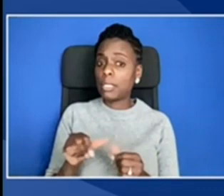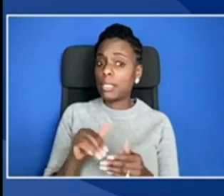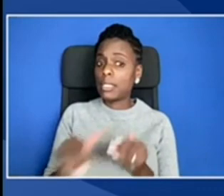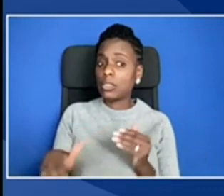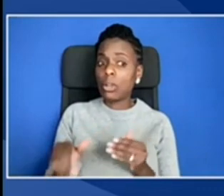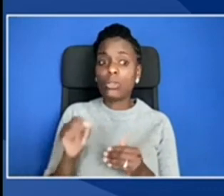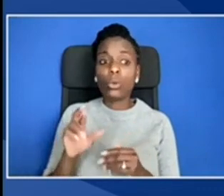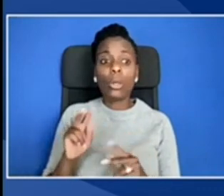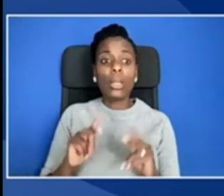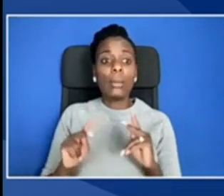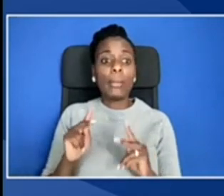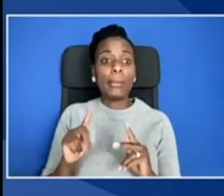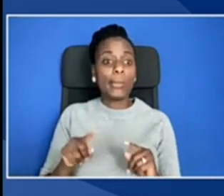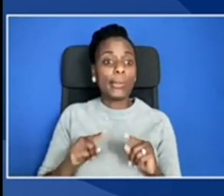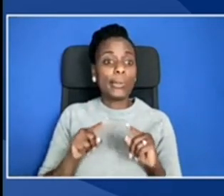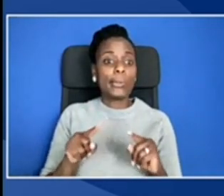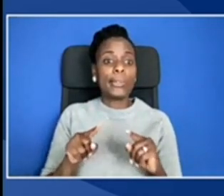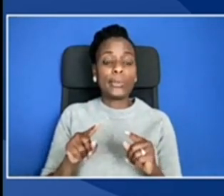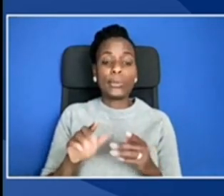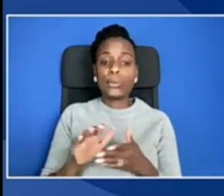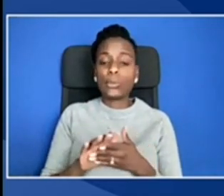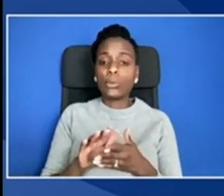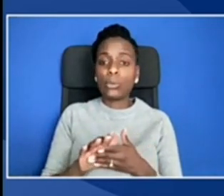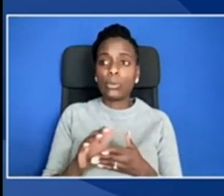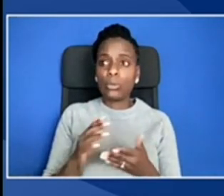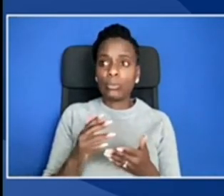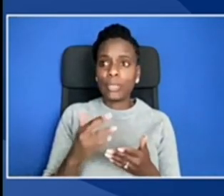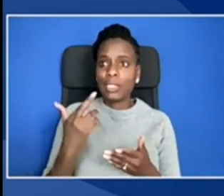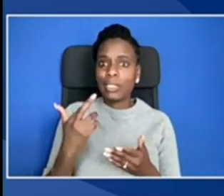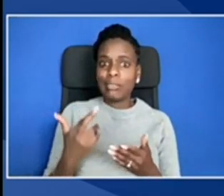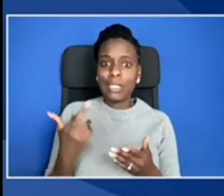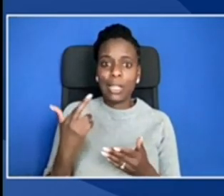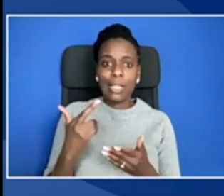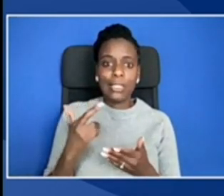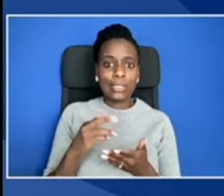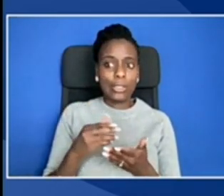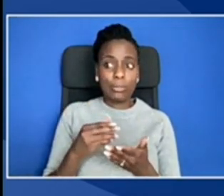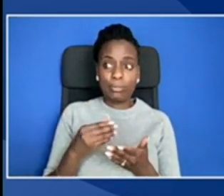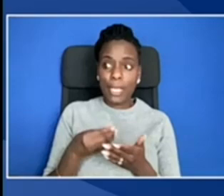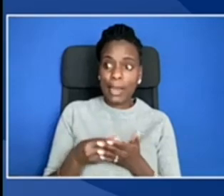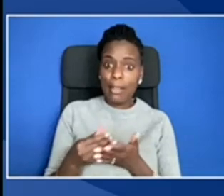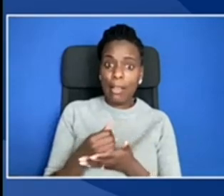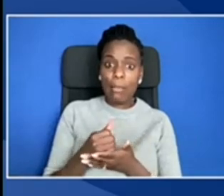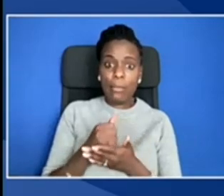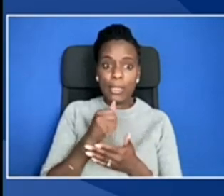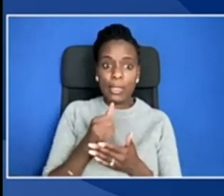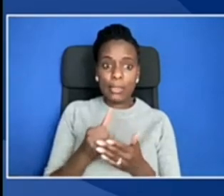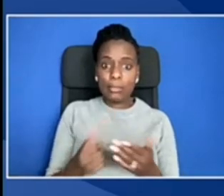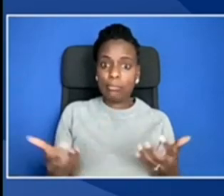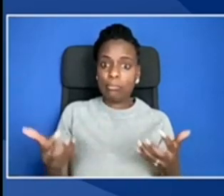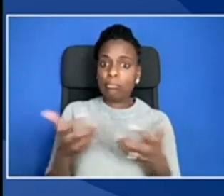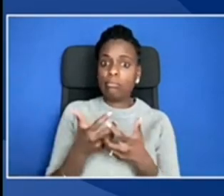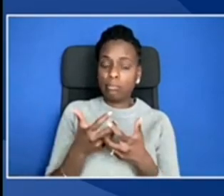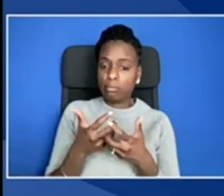income failed to enable them to repay their debt, who completed their program so they're ineligible for a closed school